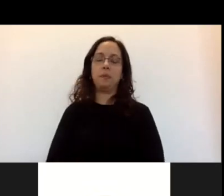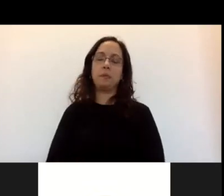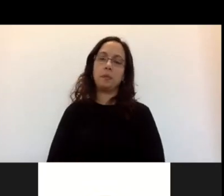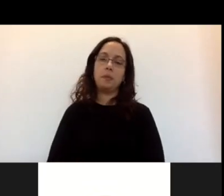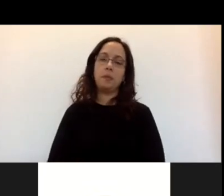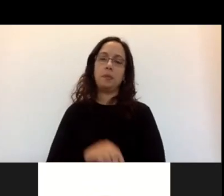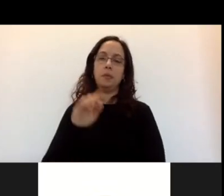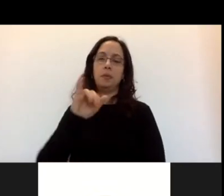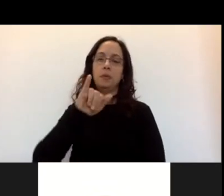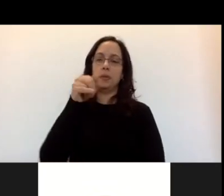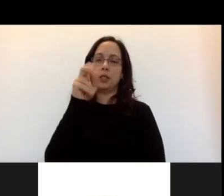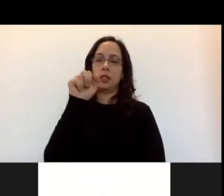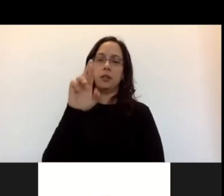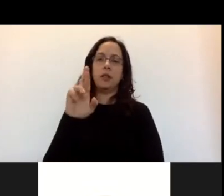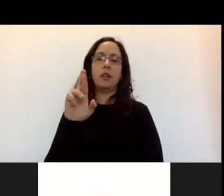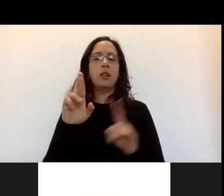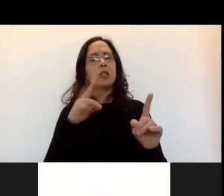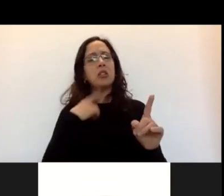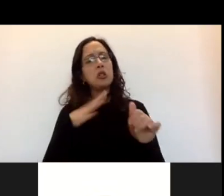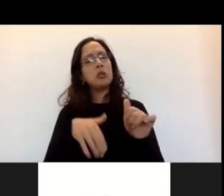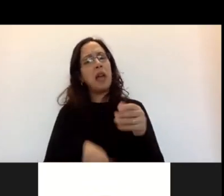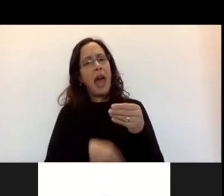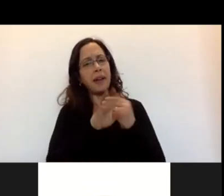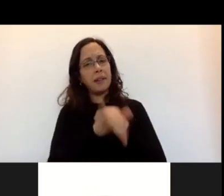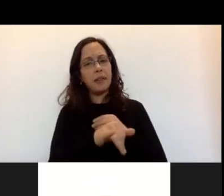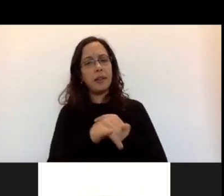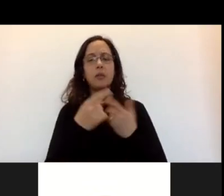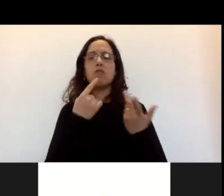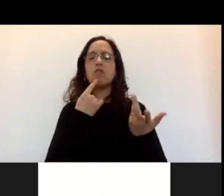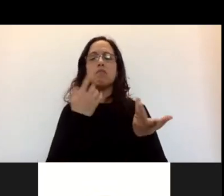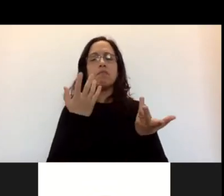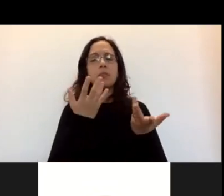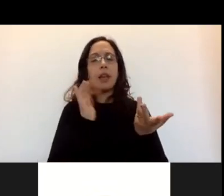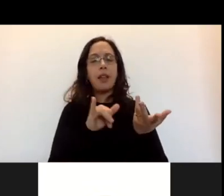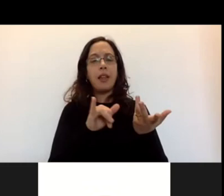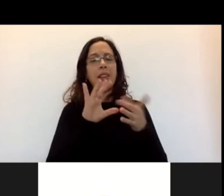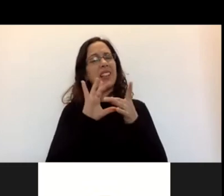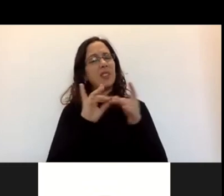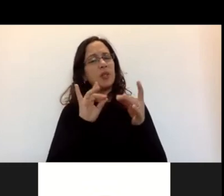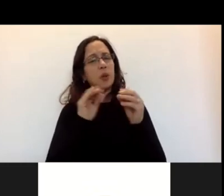mean following on from that, is one of the uh of telling this story in a more global context where